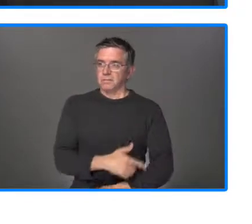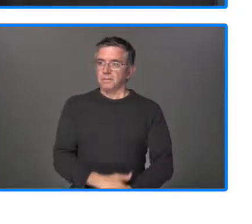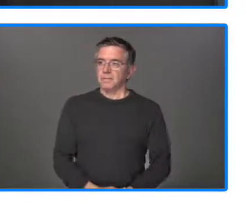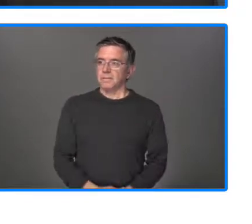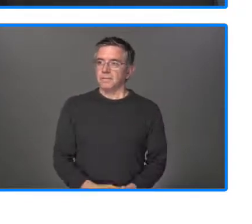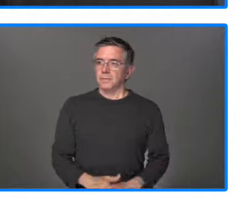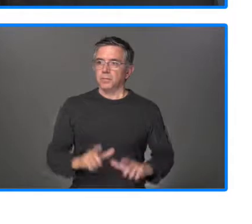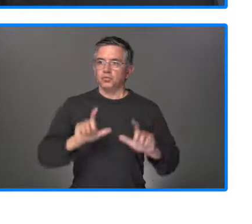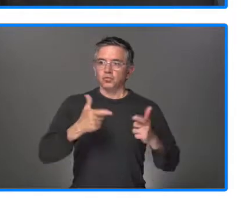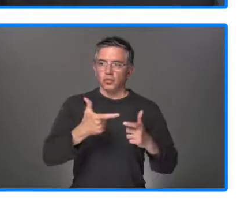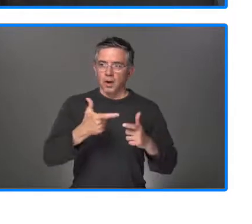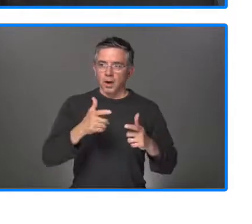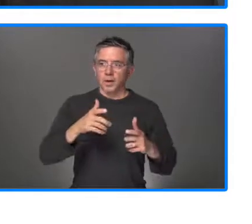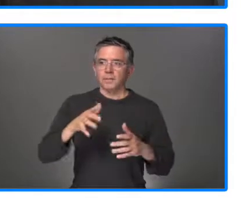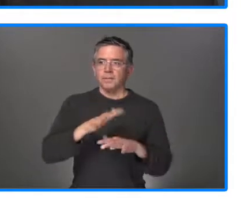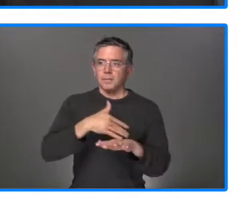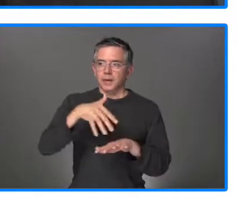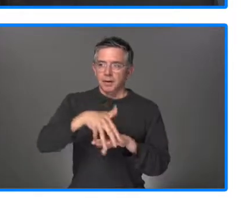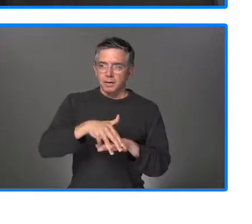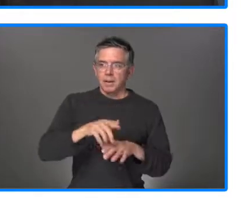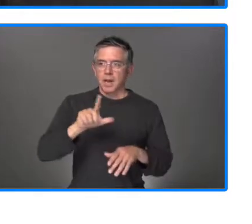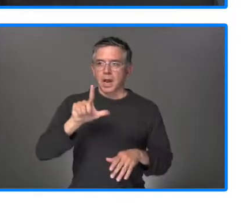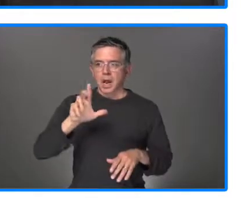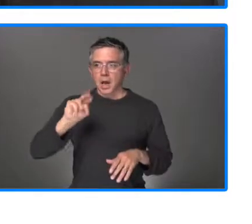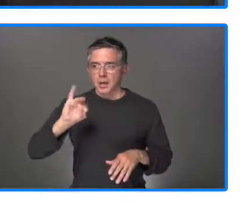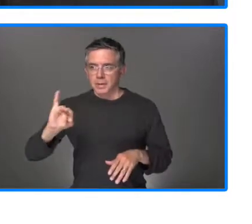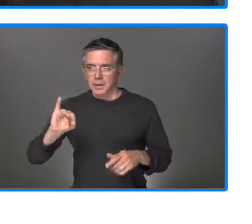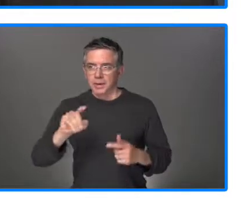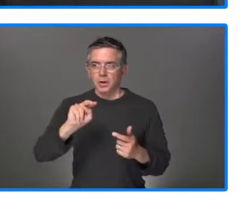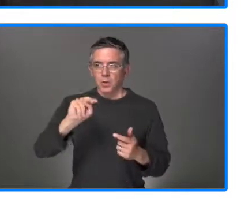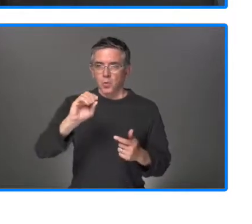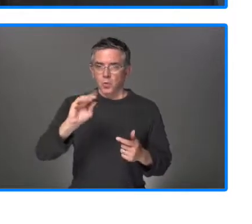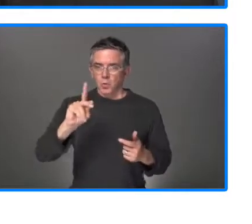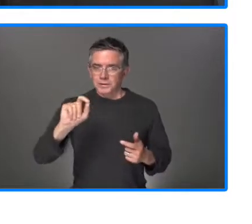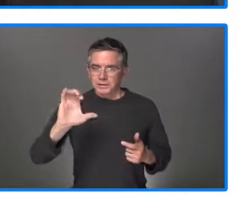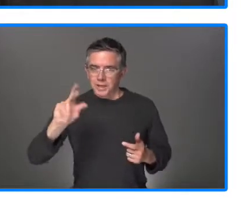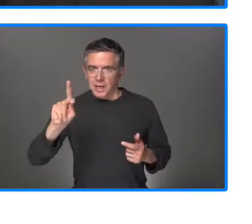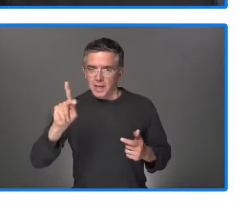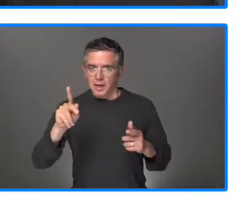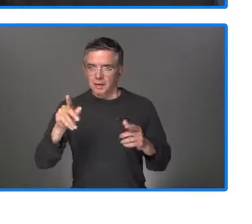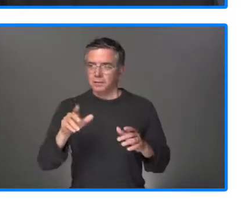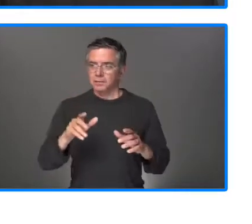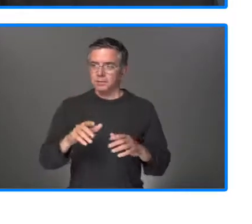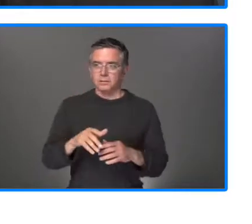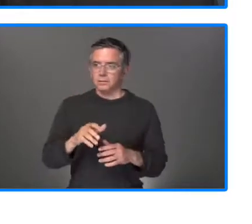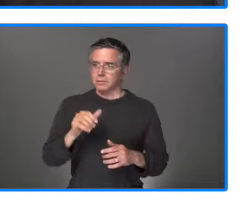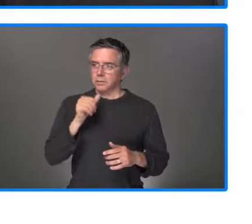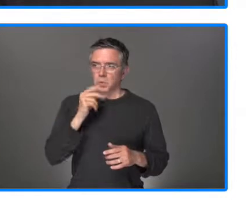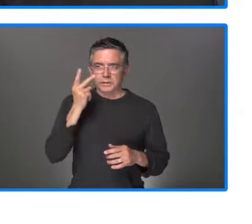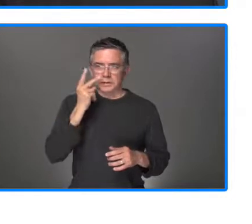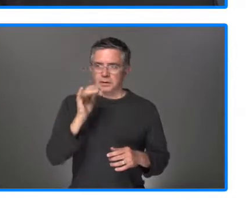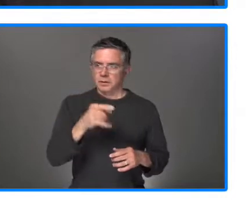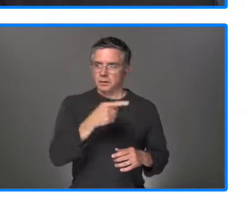at the Lummi Nation and Nooksack Tribes are not reflected in this data because they use a different reporting system